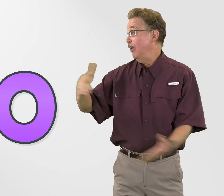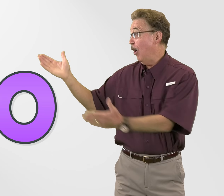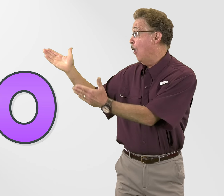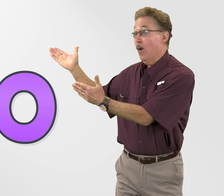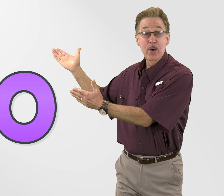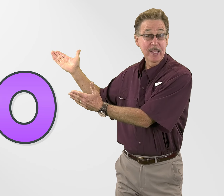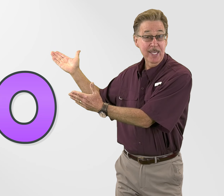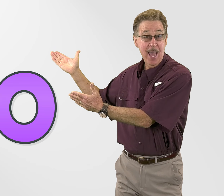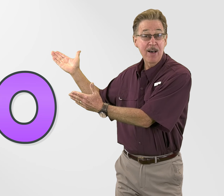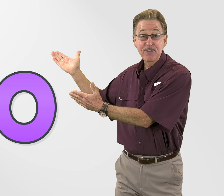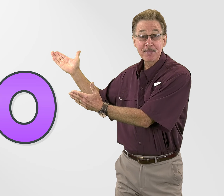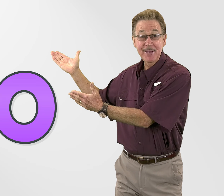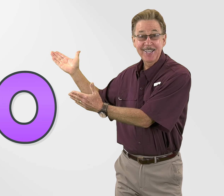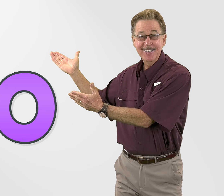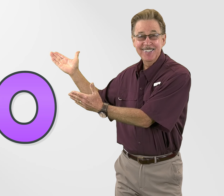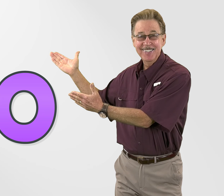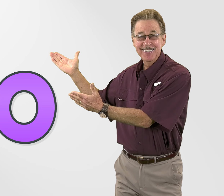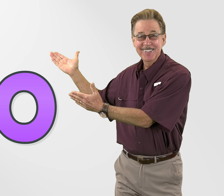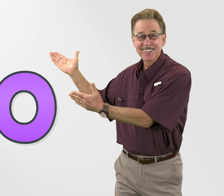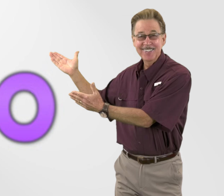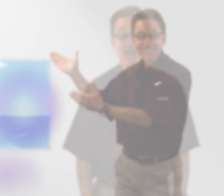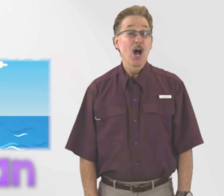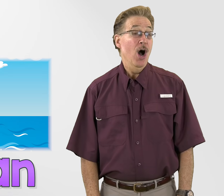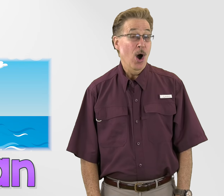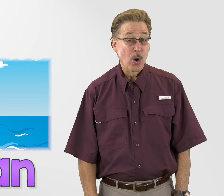Letter O o in the alphabet